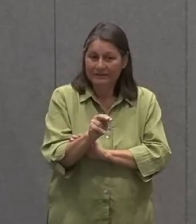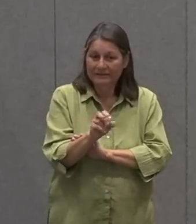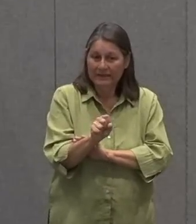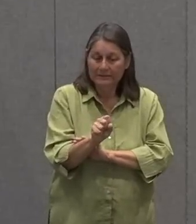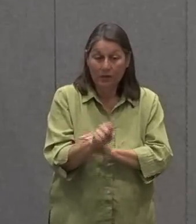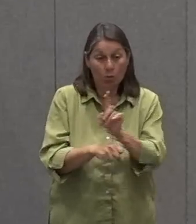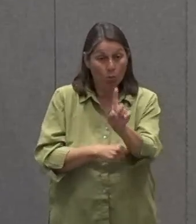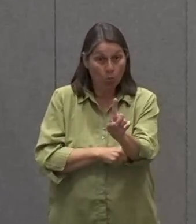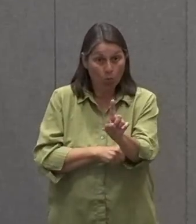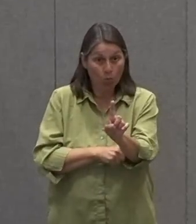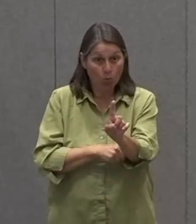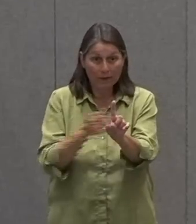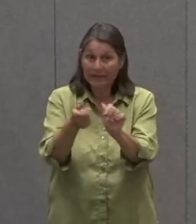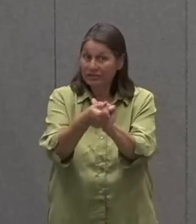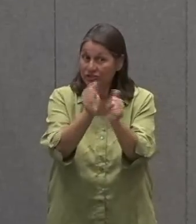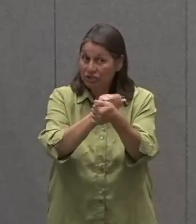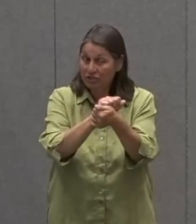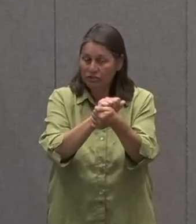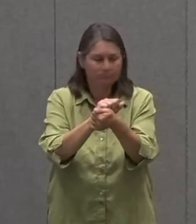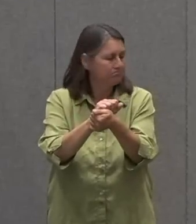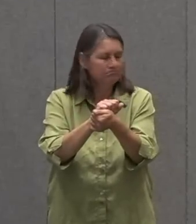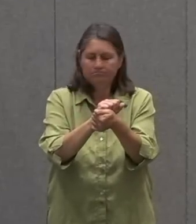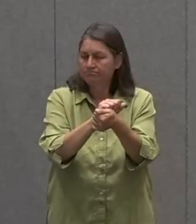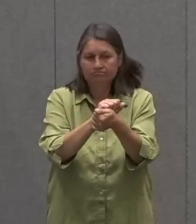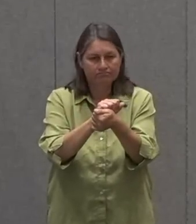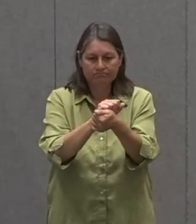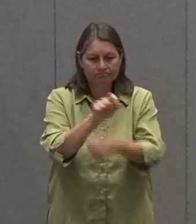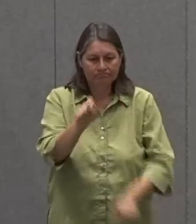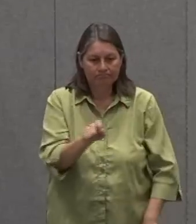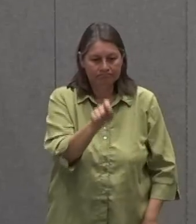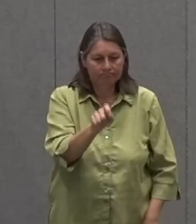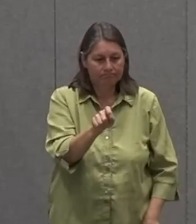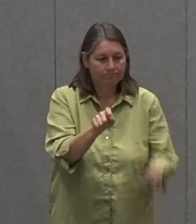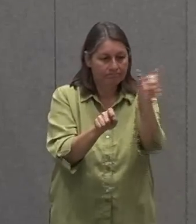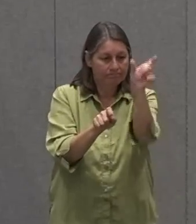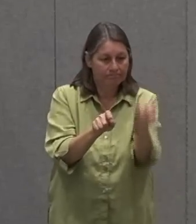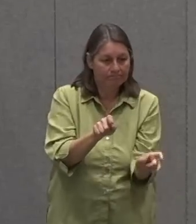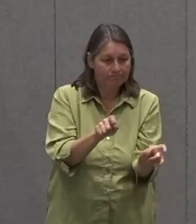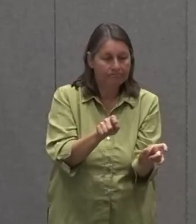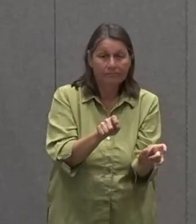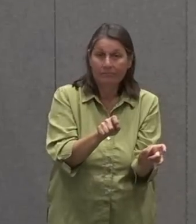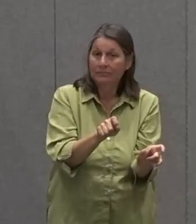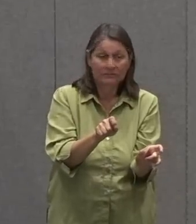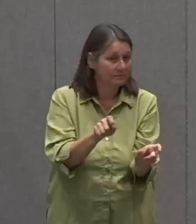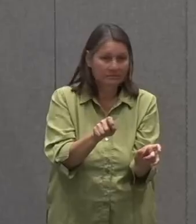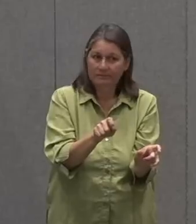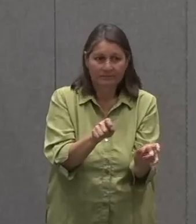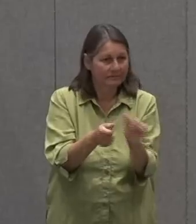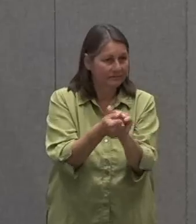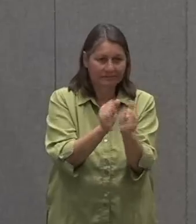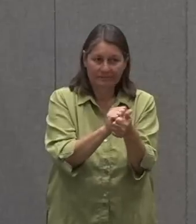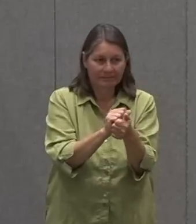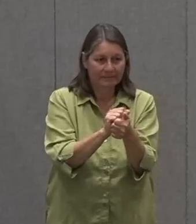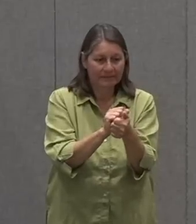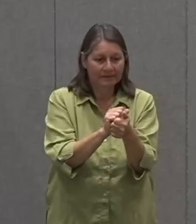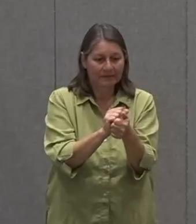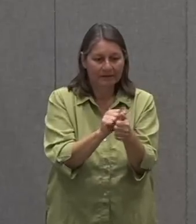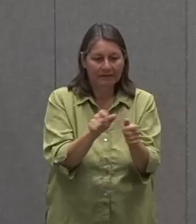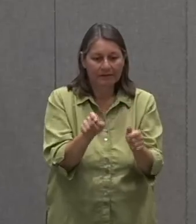No. Do I need to change my tenths? No. Do I need to change my hundredths?